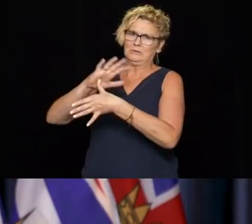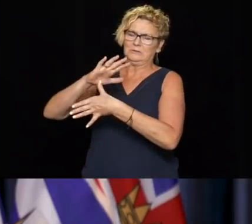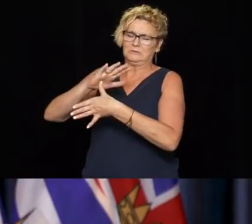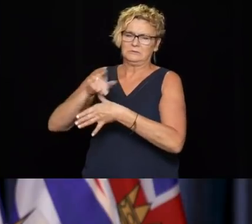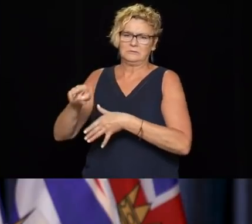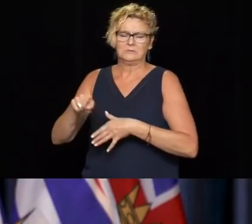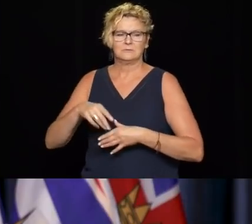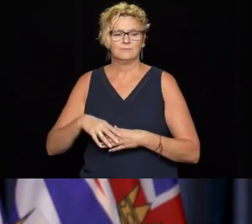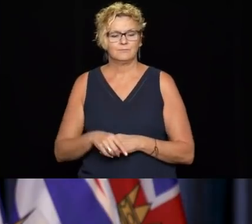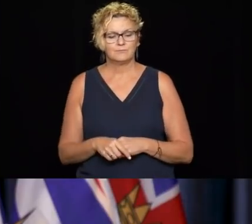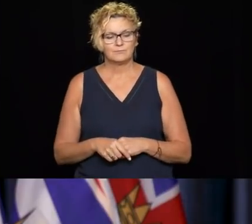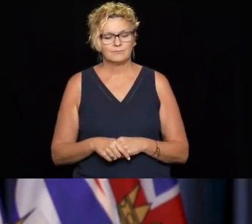Our next question.